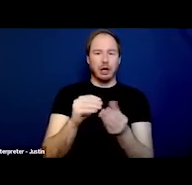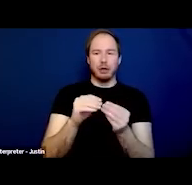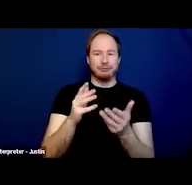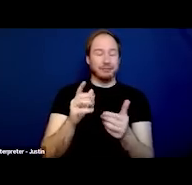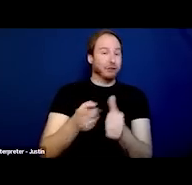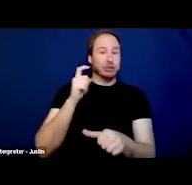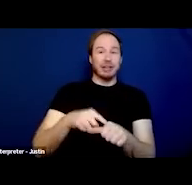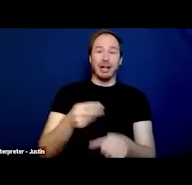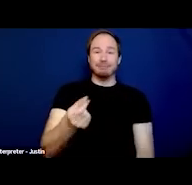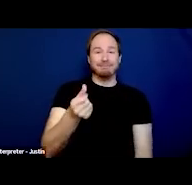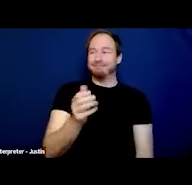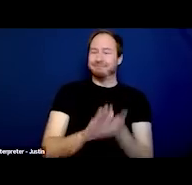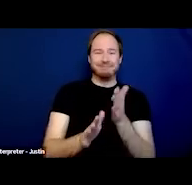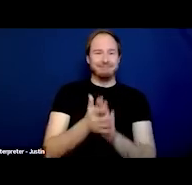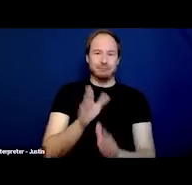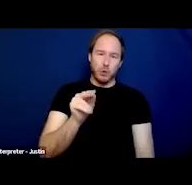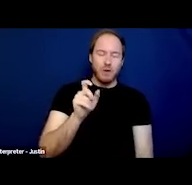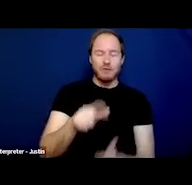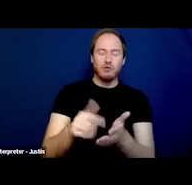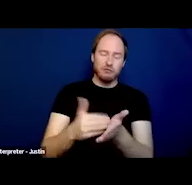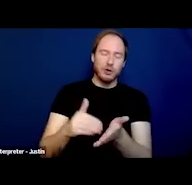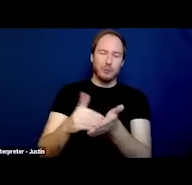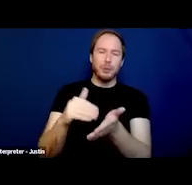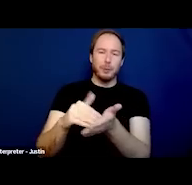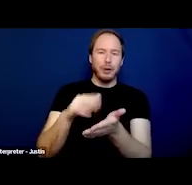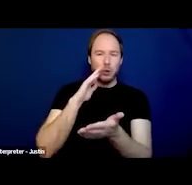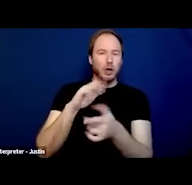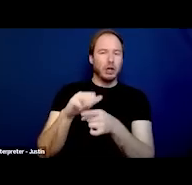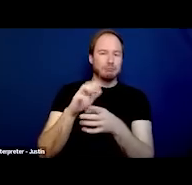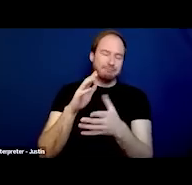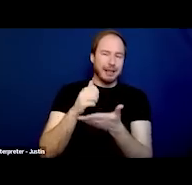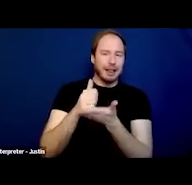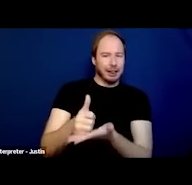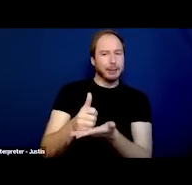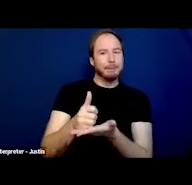So you may need to rinse and repeat a few times, but hopefully, with these tools,